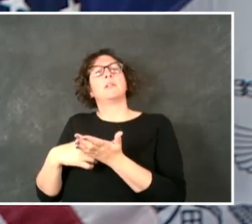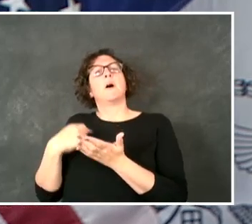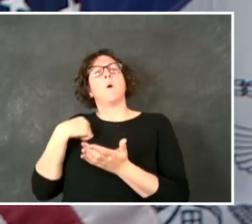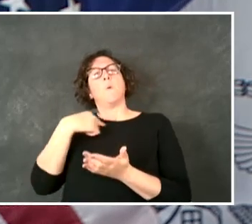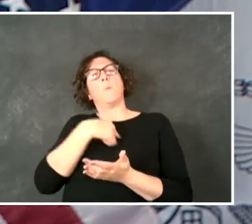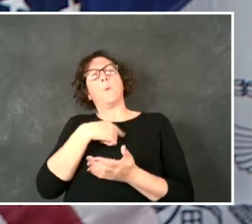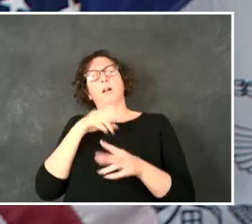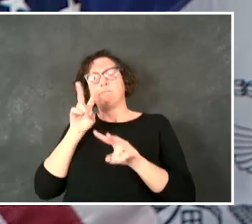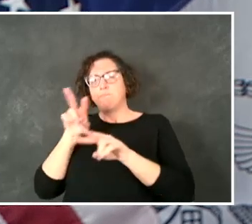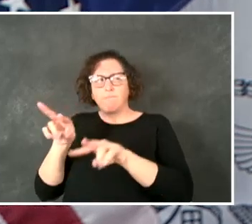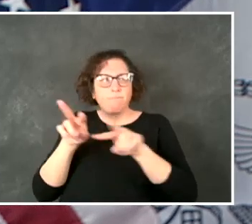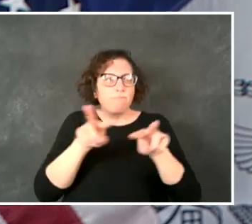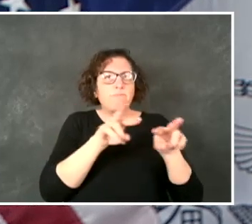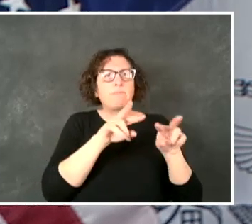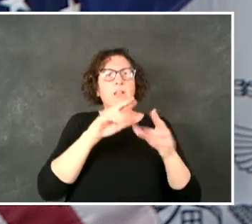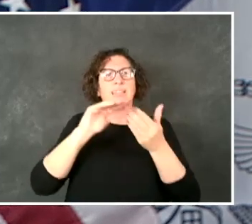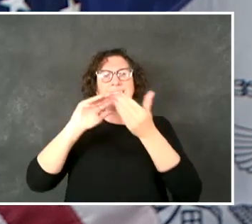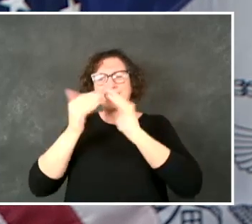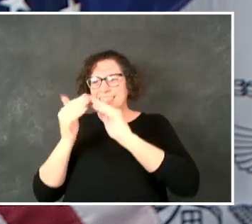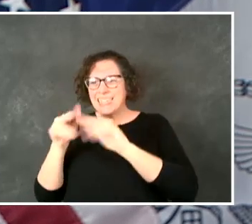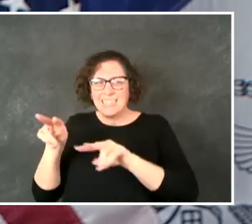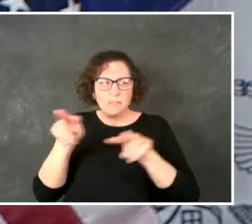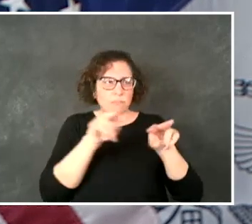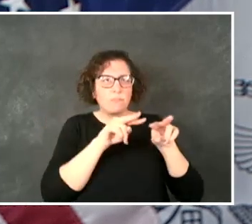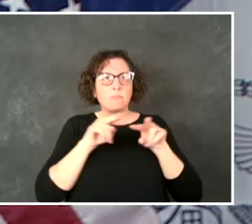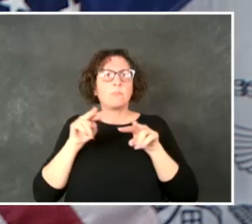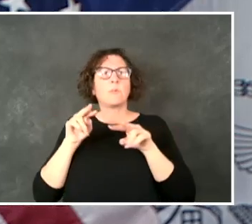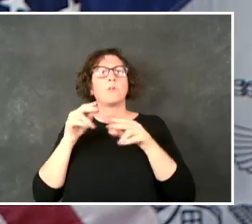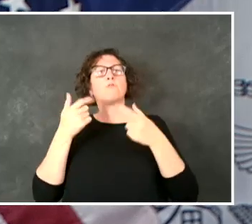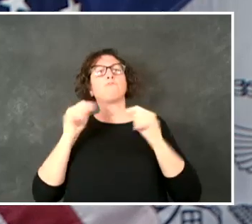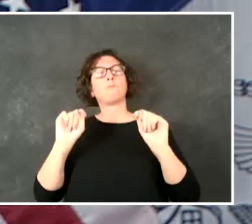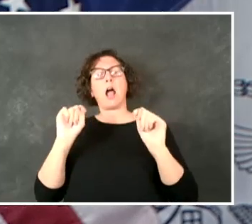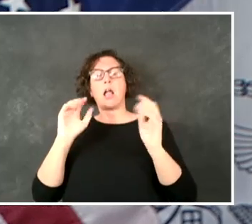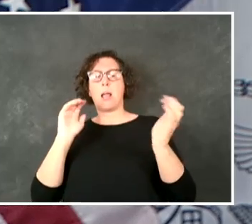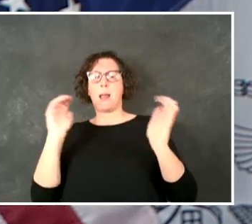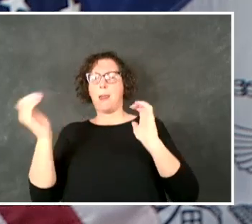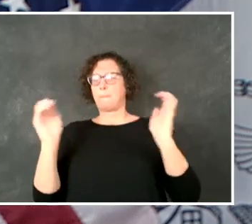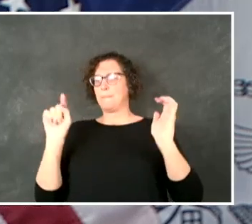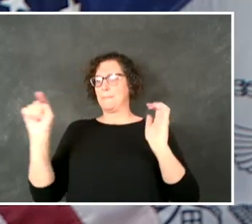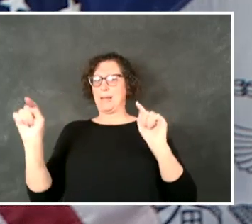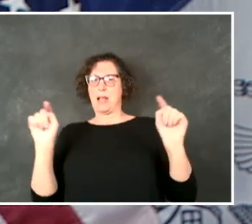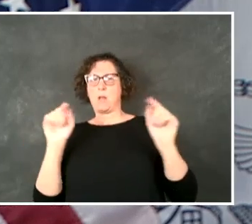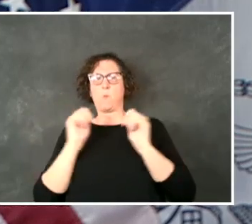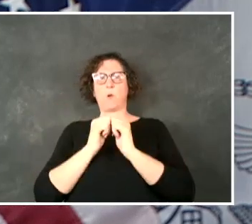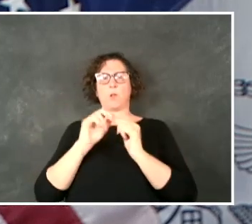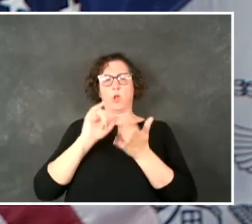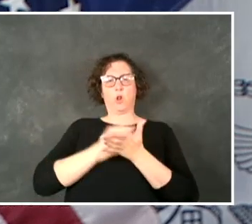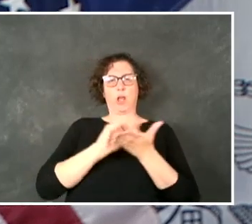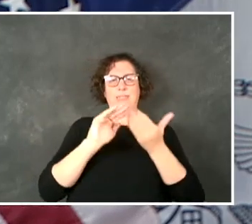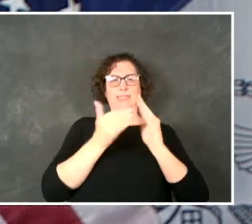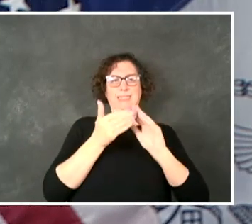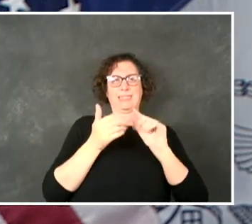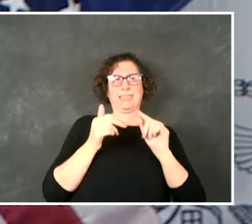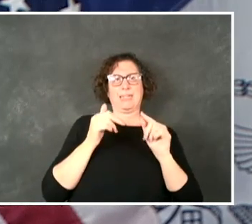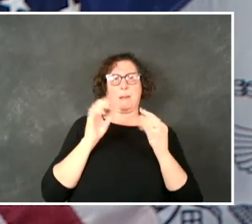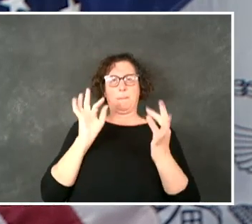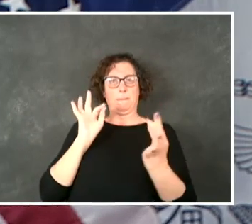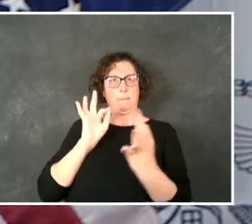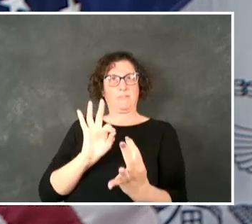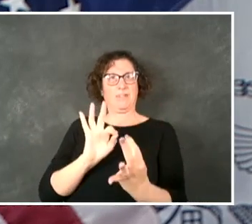SOMETNHIGO YUND A OTHERS HAVE ASKED. THINGS HAPPEN AROUND THE WORLD. OUR COMPARISON TO